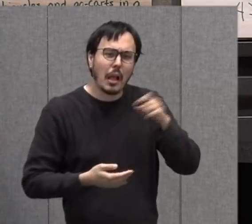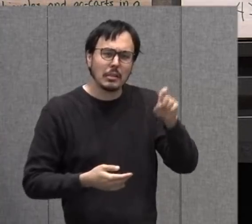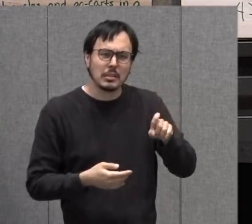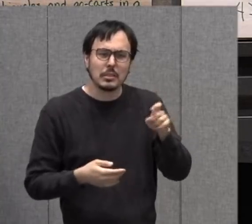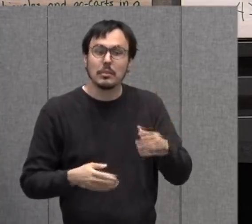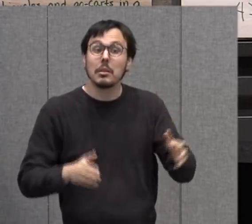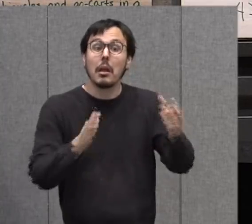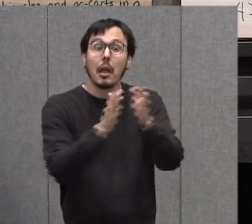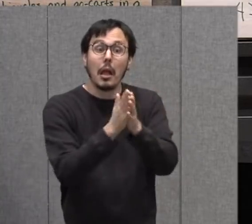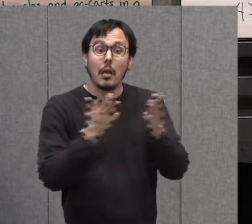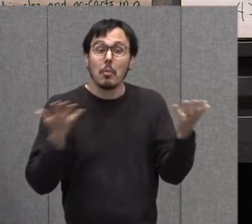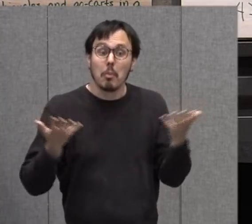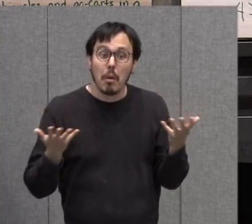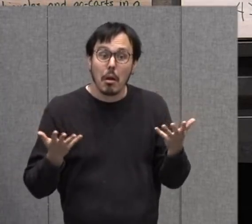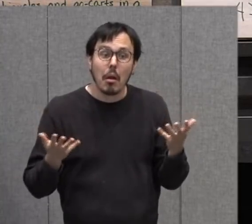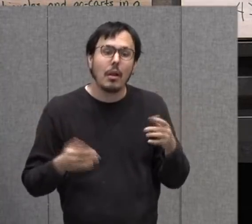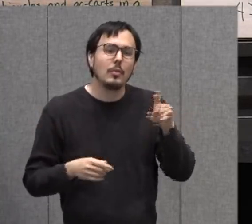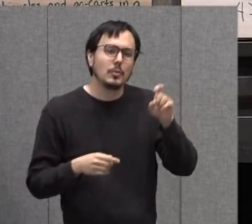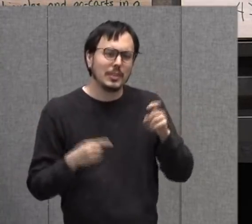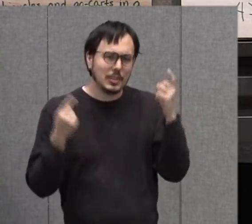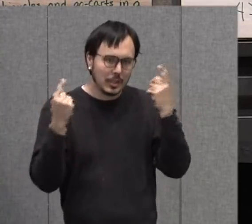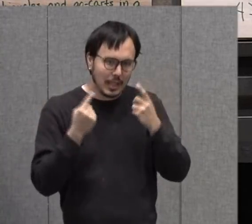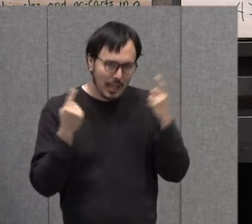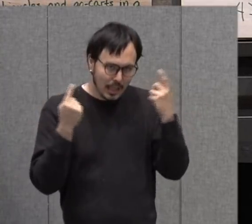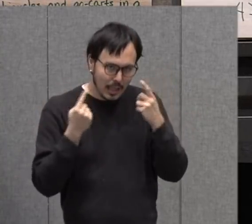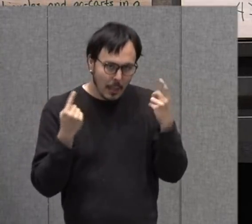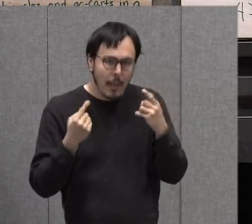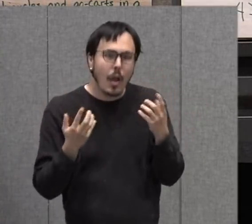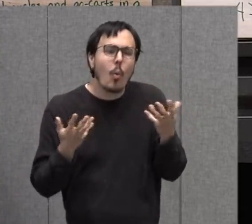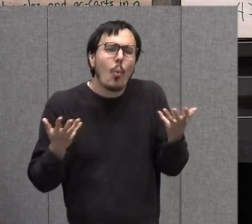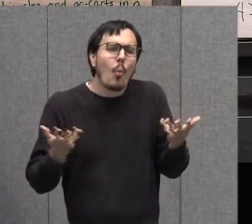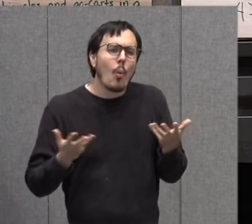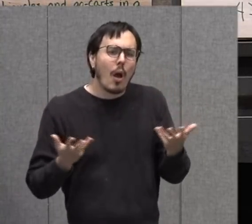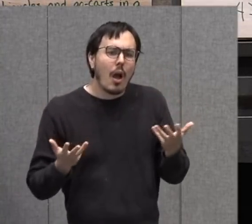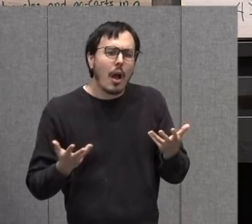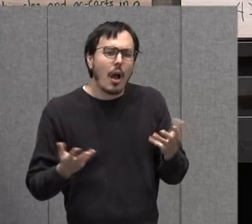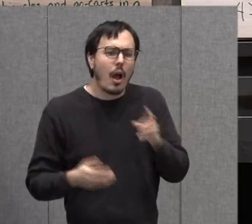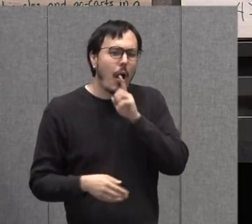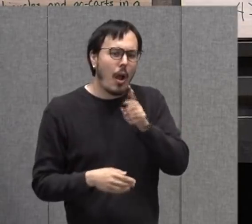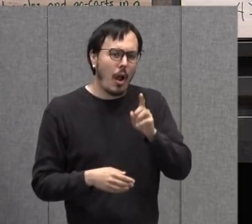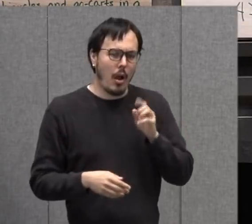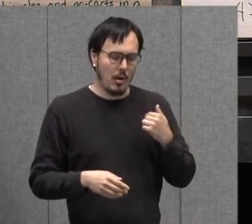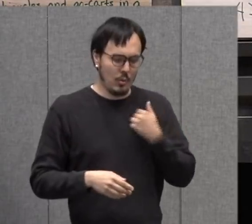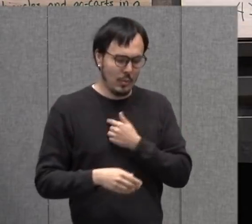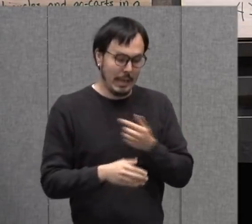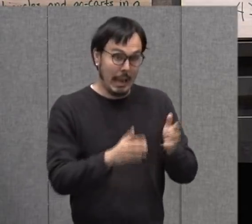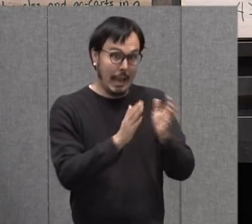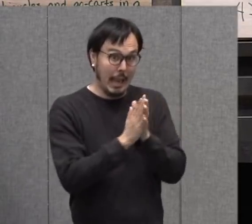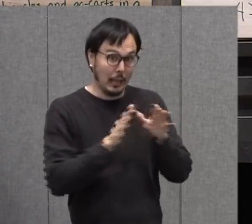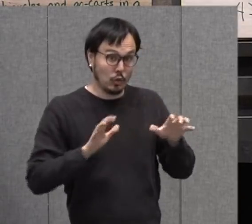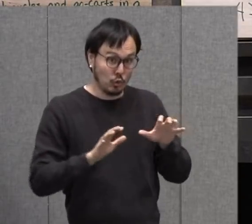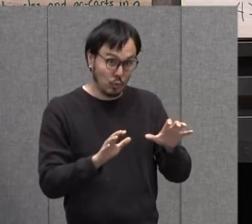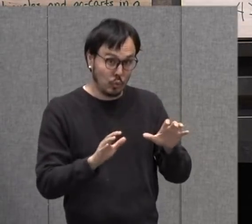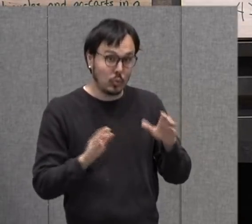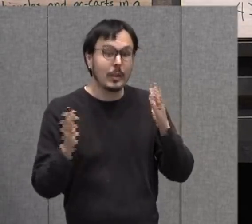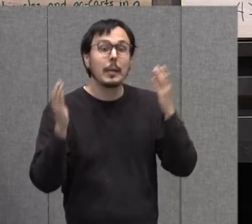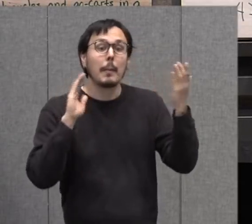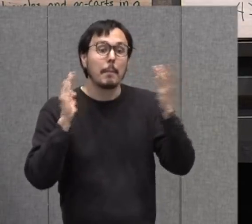because always we need to think about what are we asked to do versus what I wanna do. 'Cause there's a lot of times that in my mind,